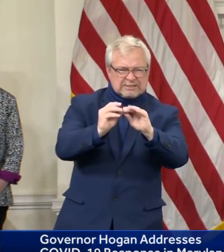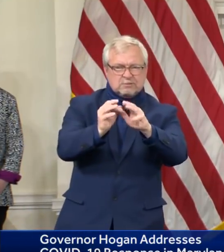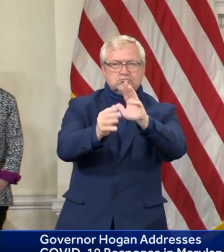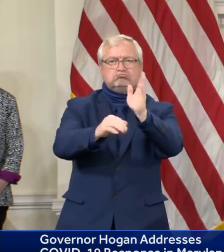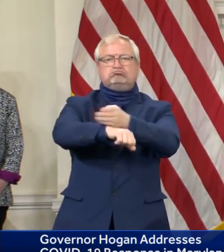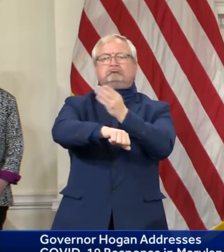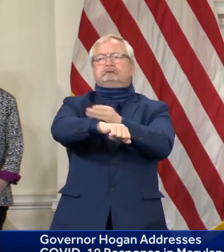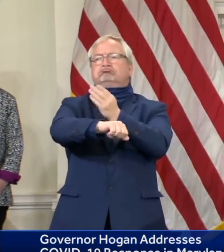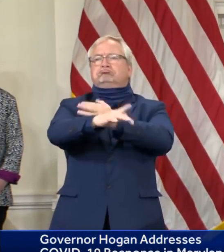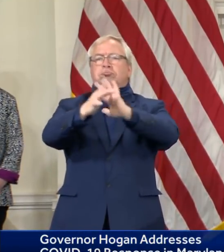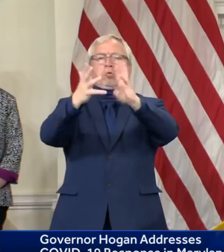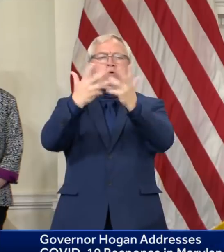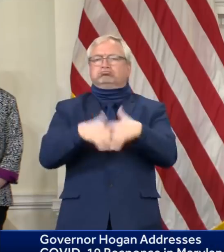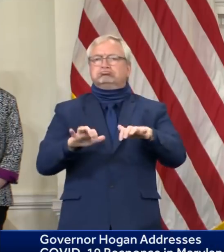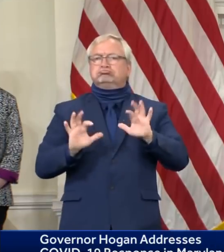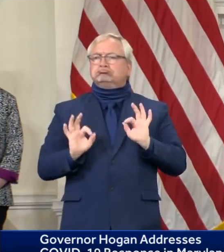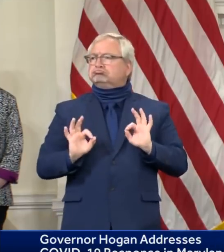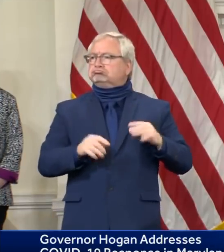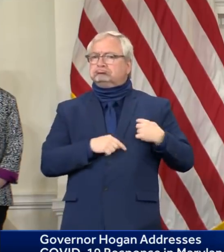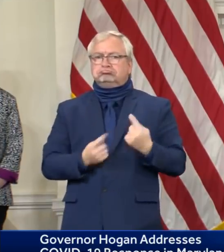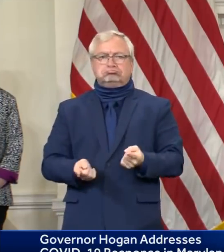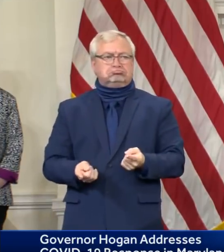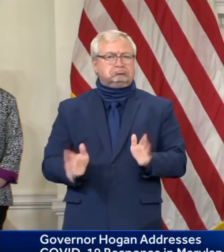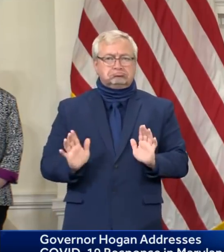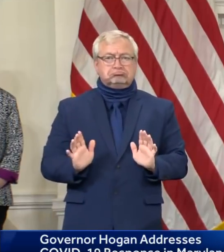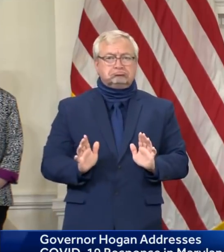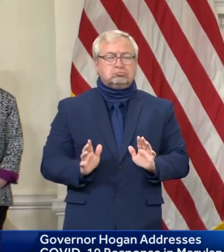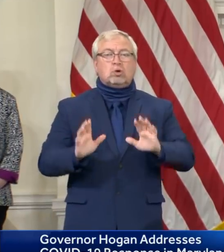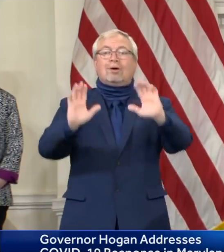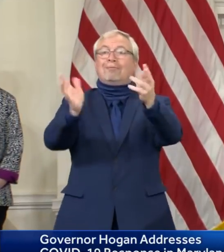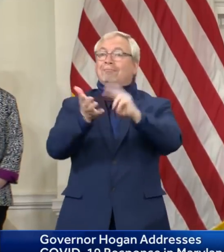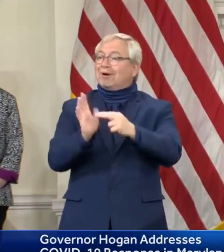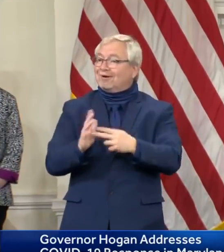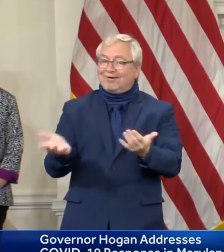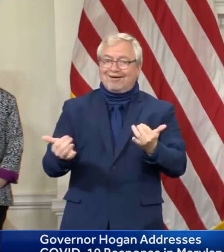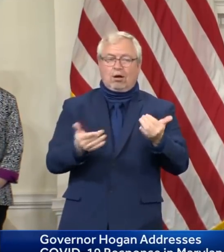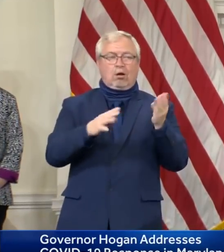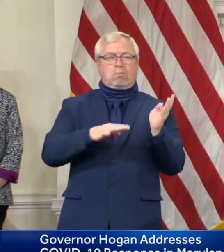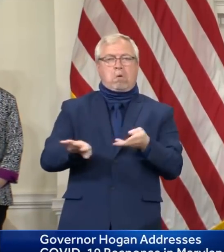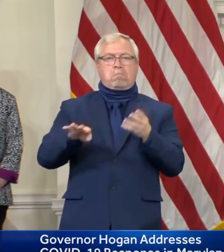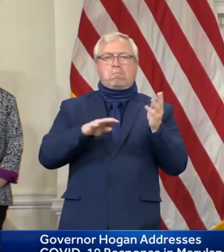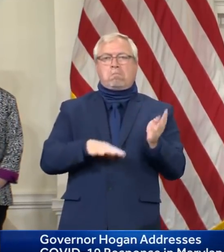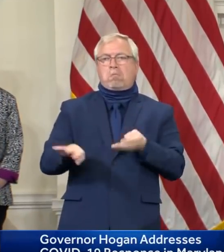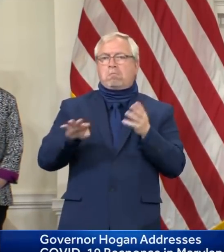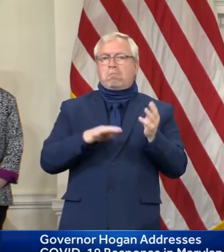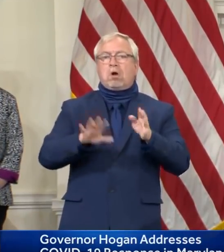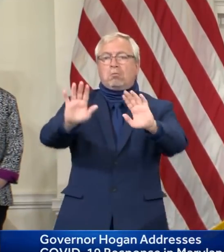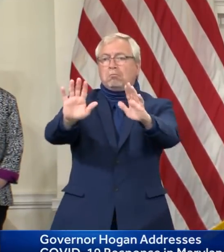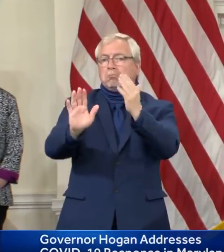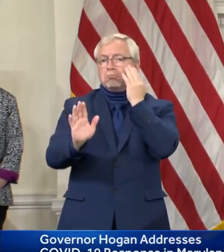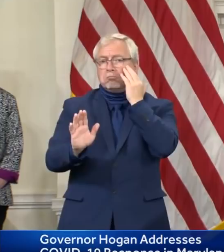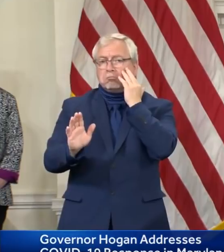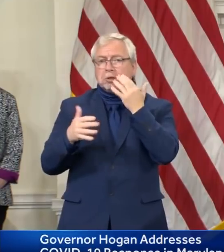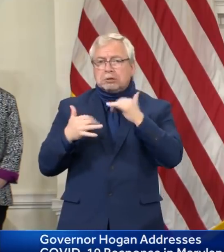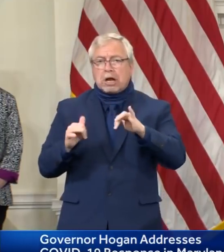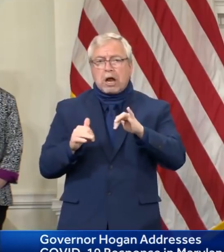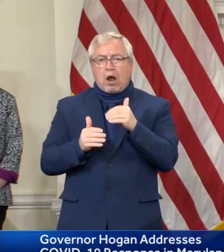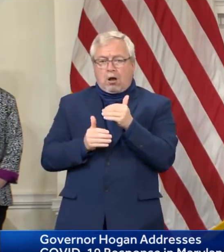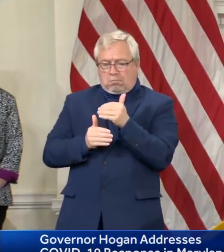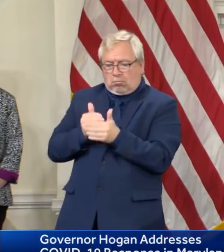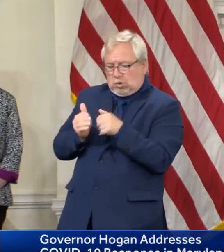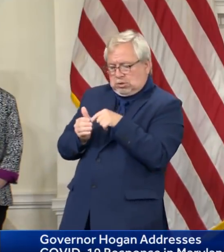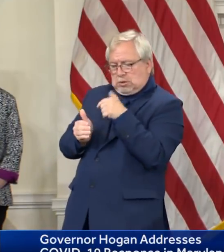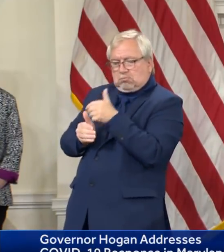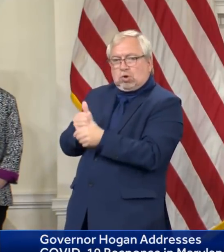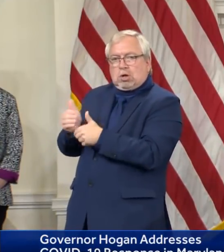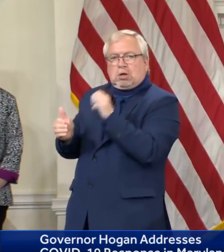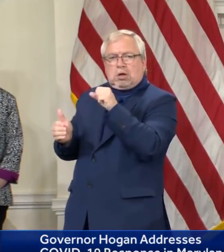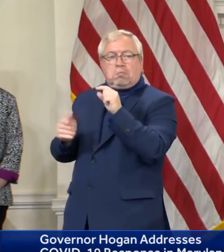I PROMISED AT A PRESS CONFERENCE A WEEK AGO THAT WE WERE GOING TO GET IT FIXED AND WE GOT IT FIXED WITHIN A MATTER OF DAYS.